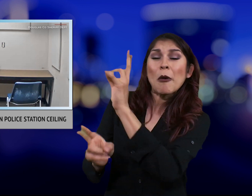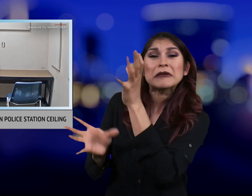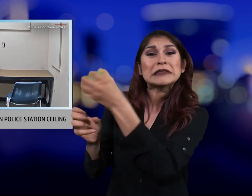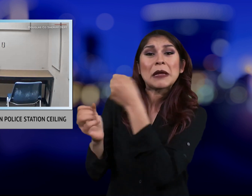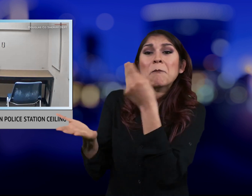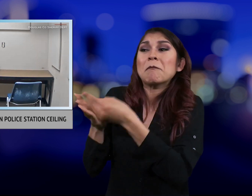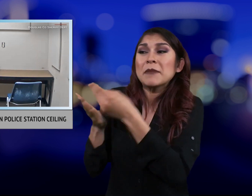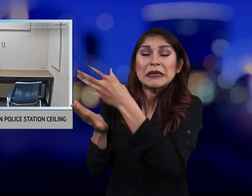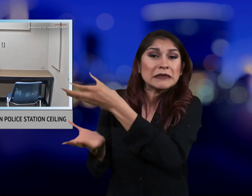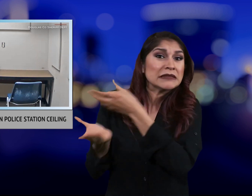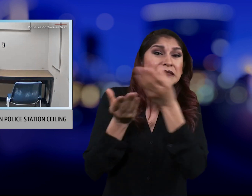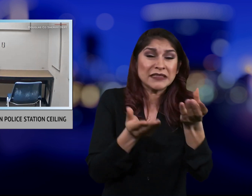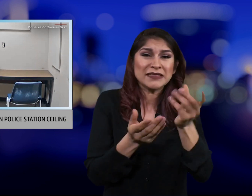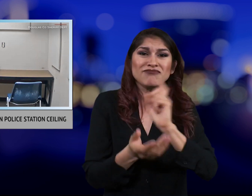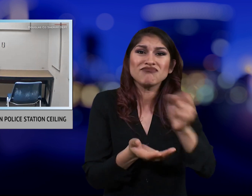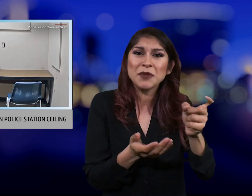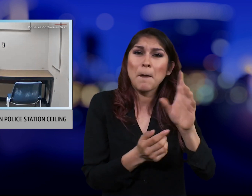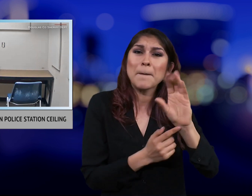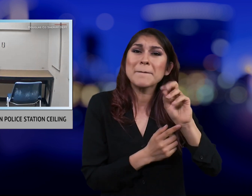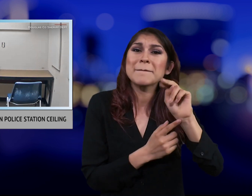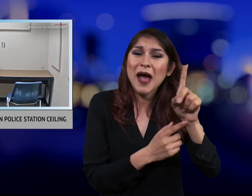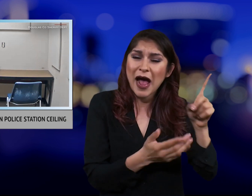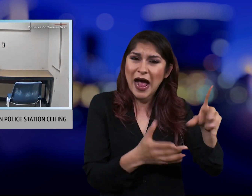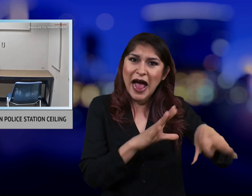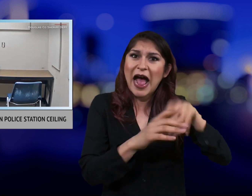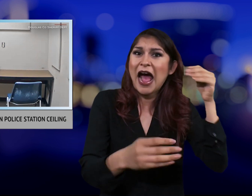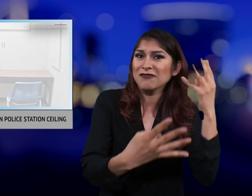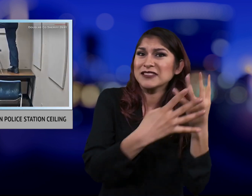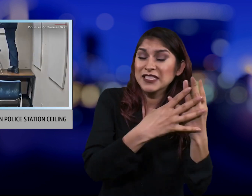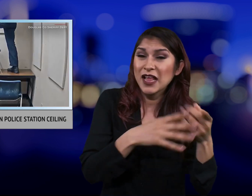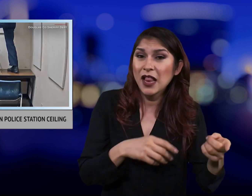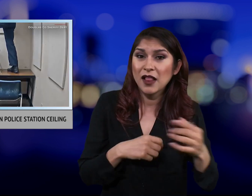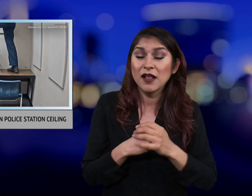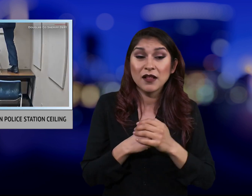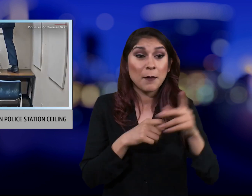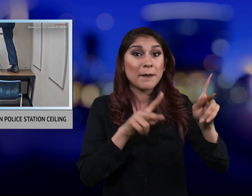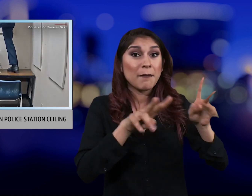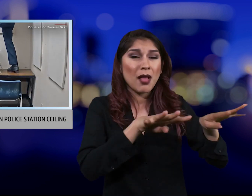Go get that money and bond me out!"